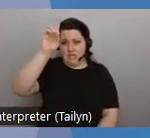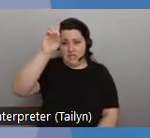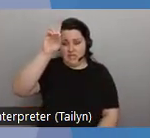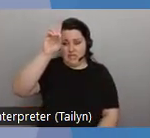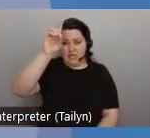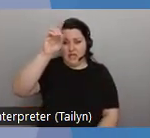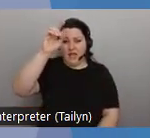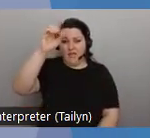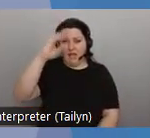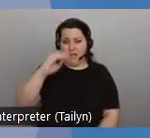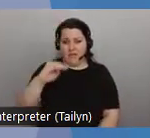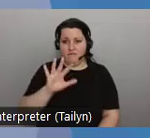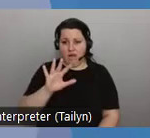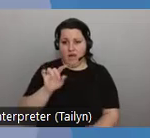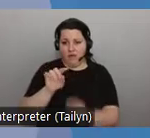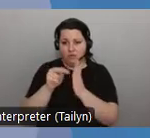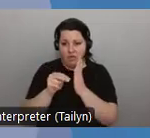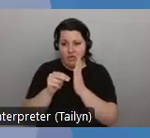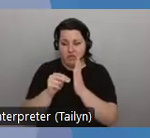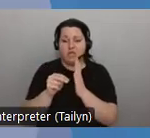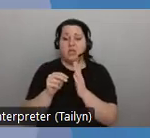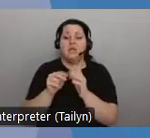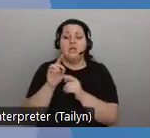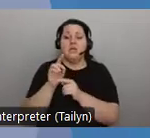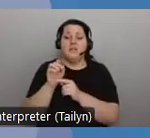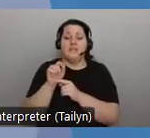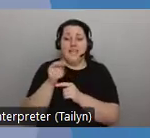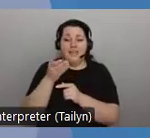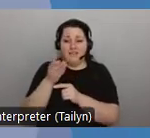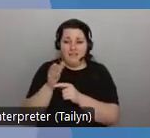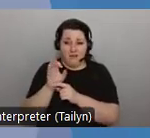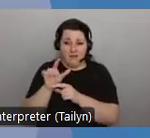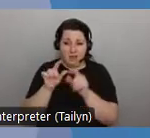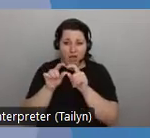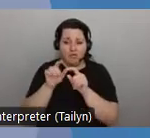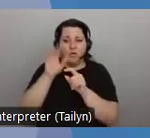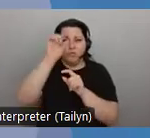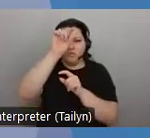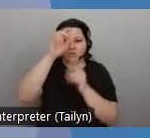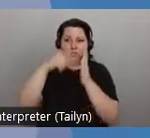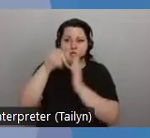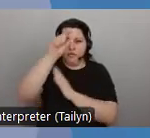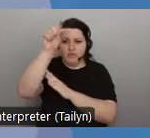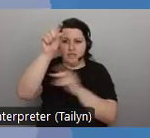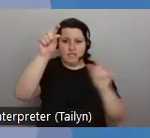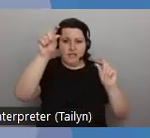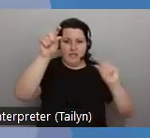for column D and then Ro five and then the data in that cell, so users get